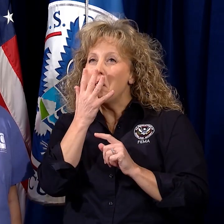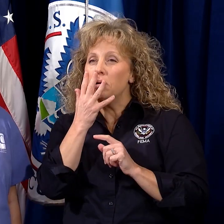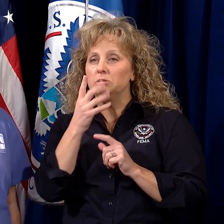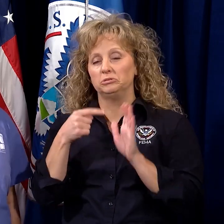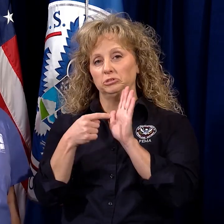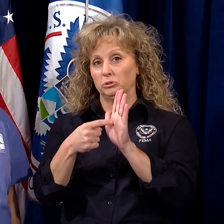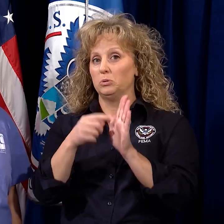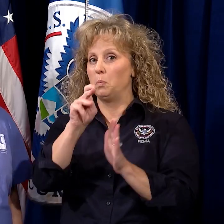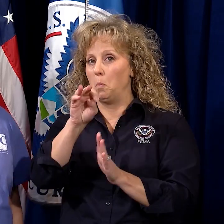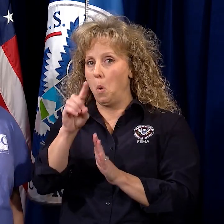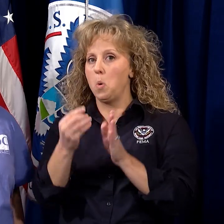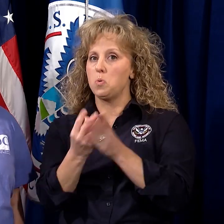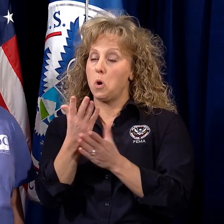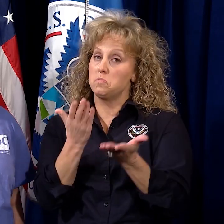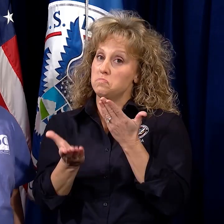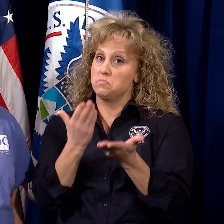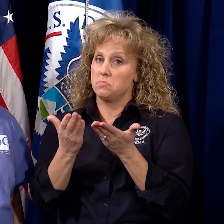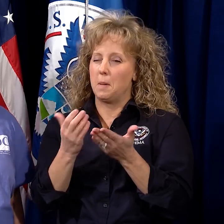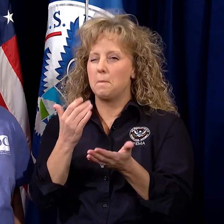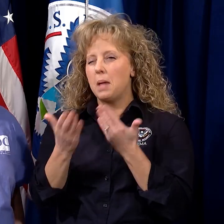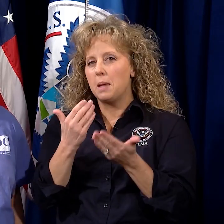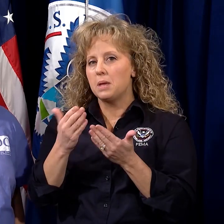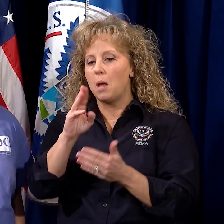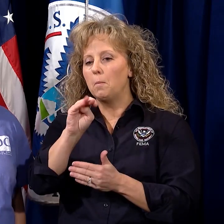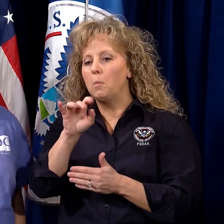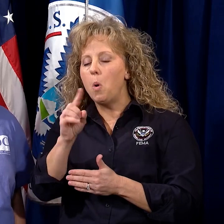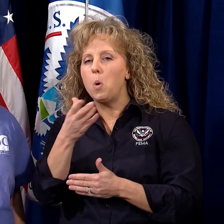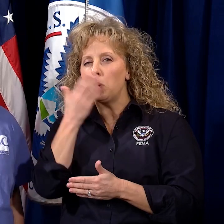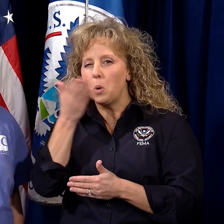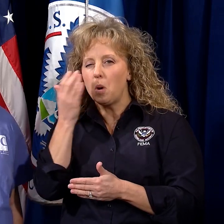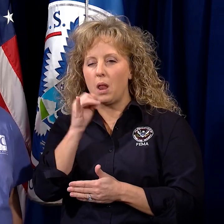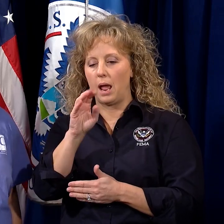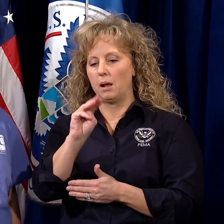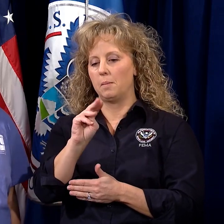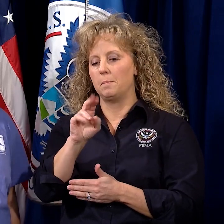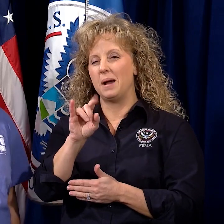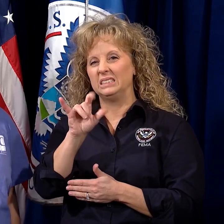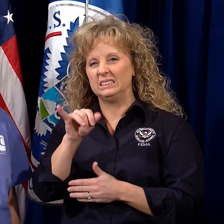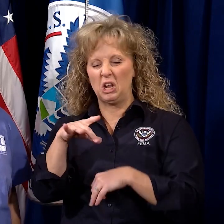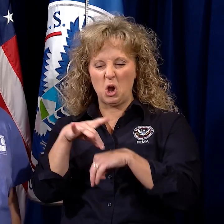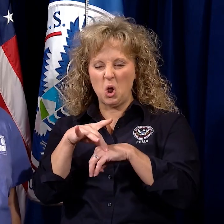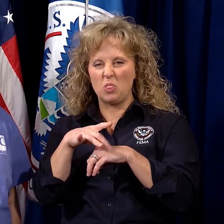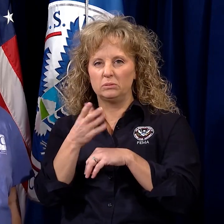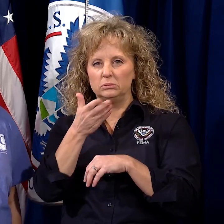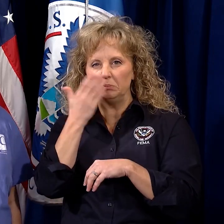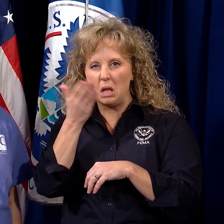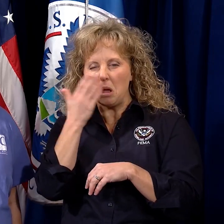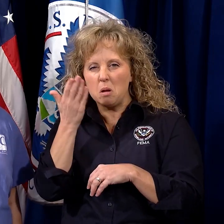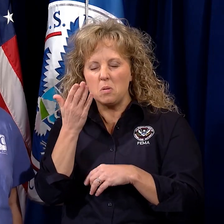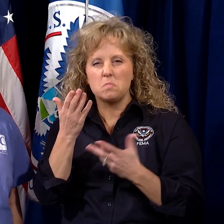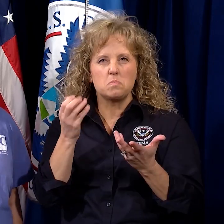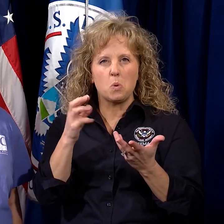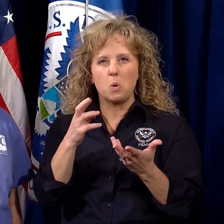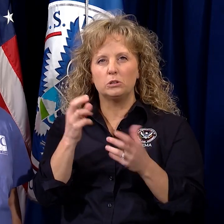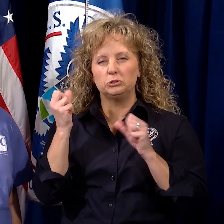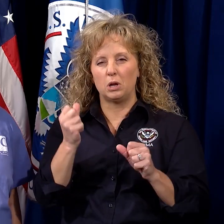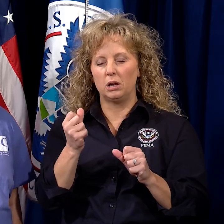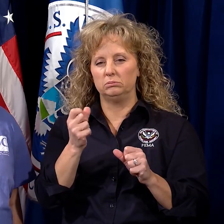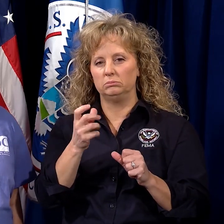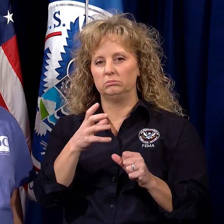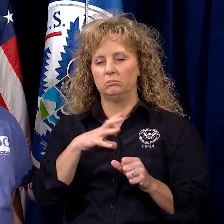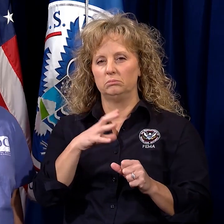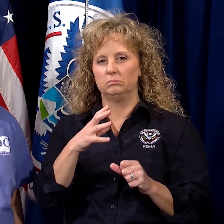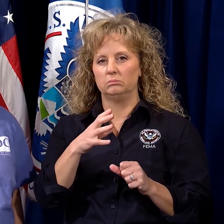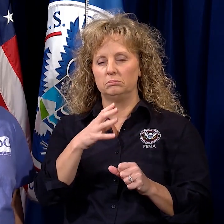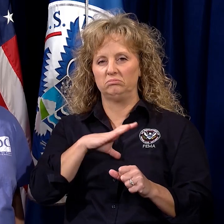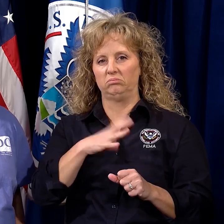There may also be a mold odor, which can smell like a musty, earthy smell or even a strong foul smell.